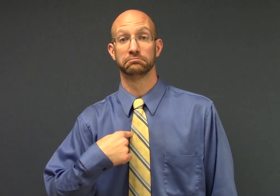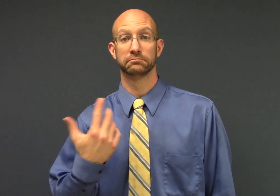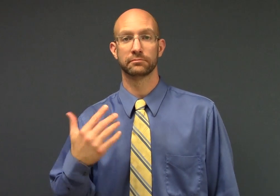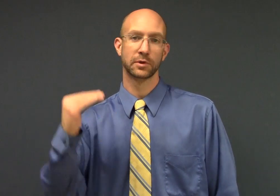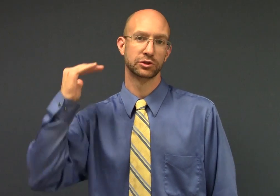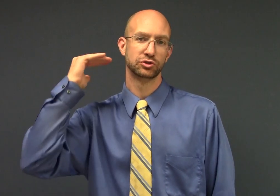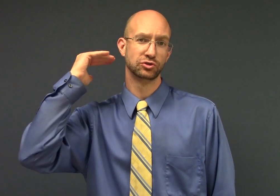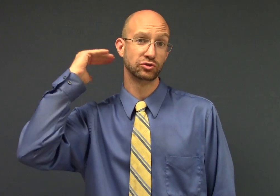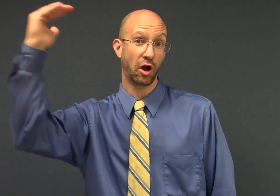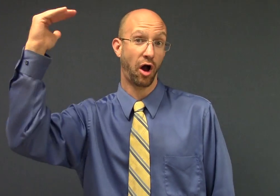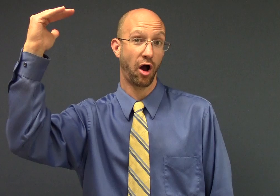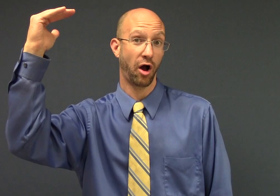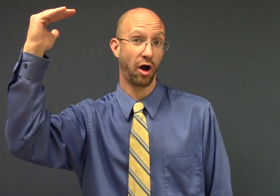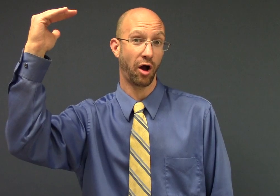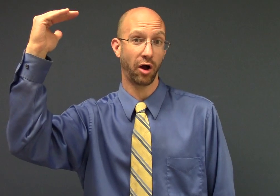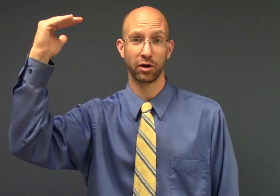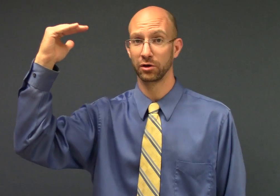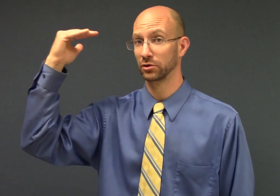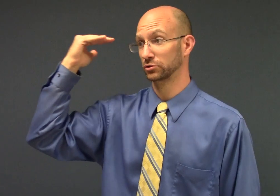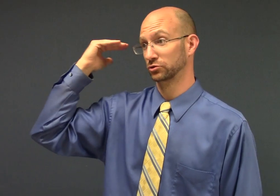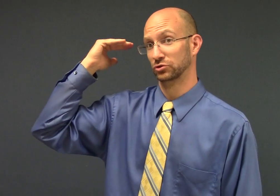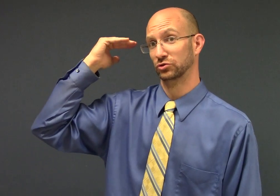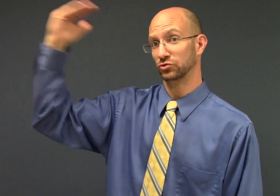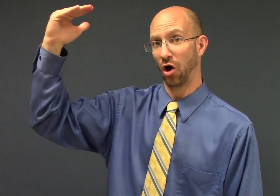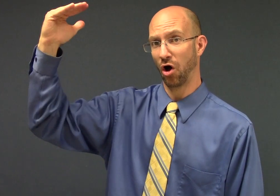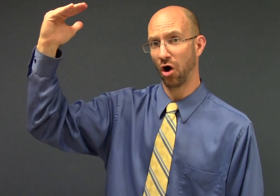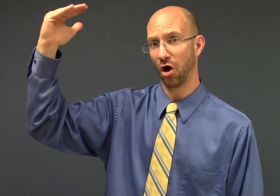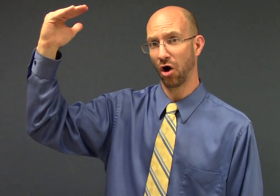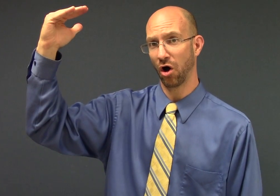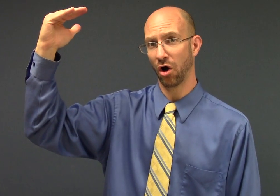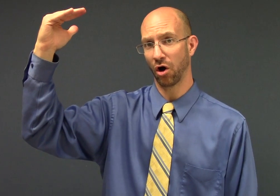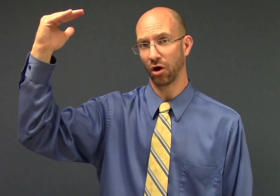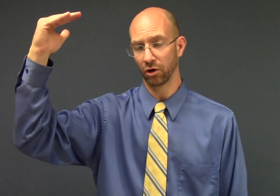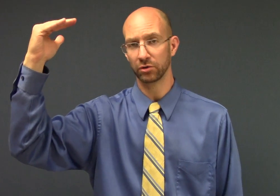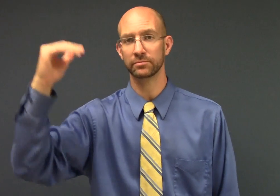I'm TALL. TALL.